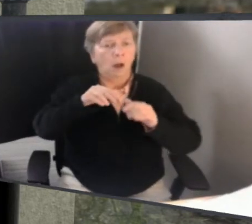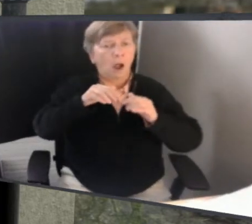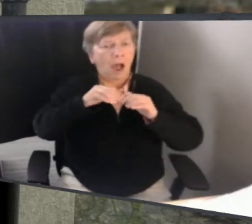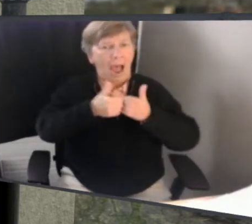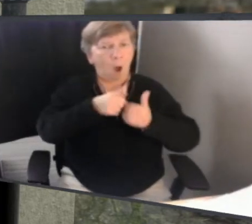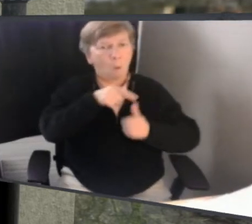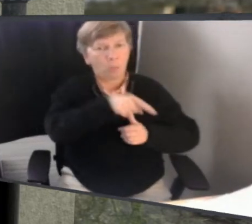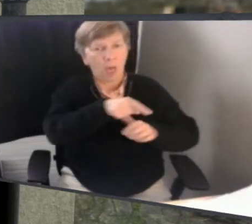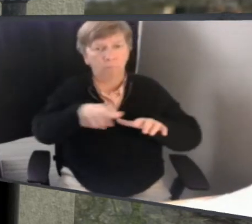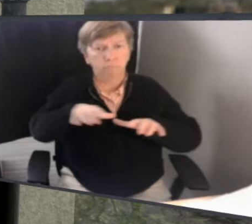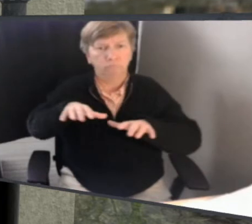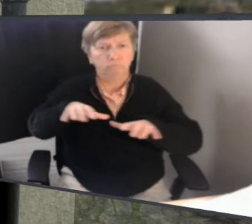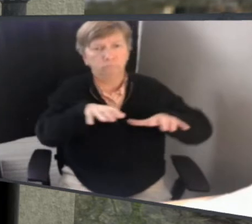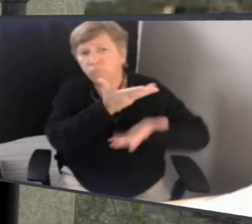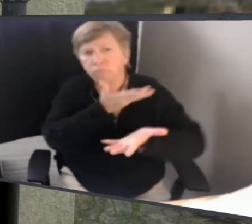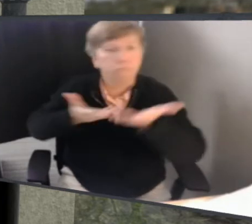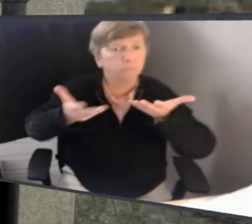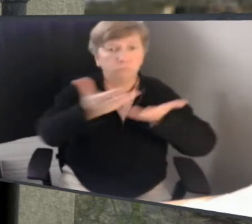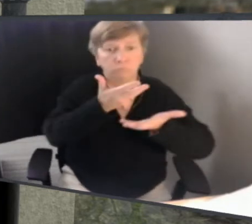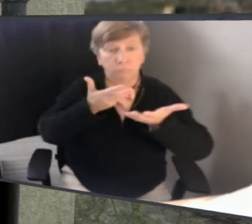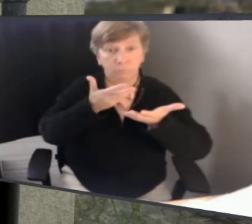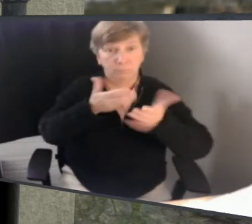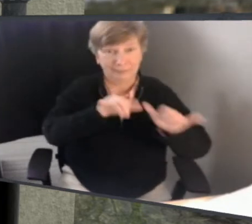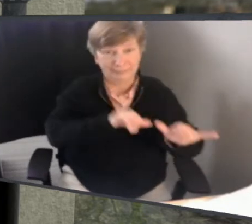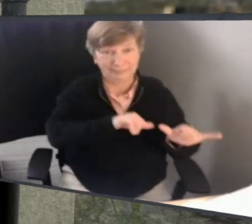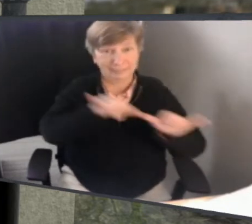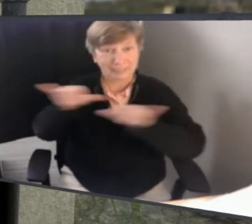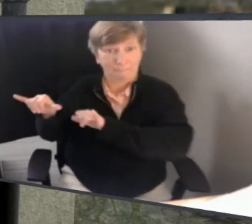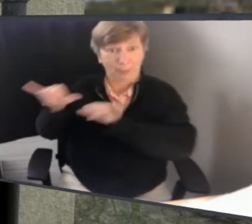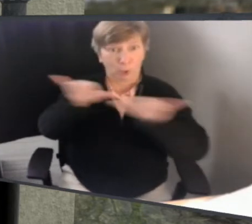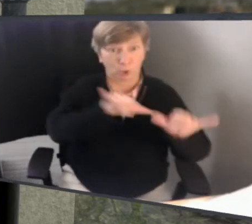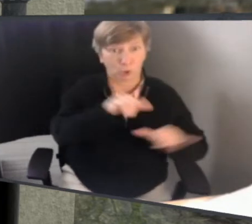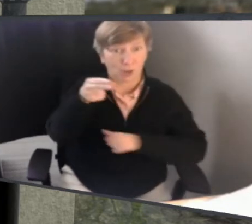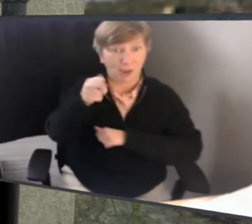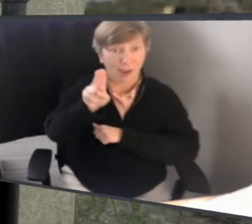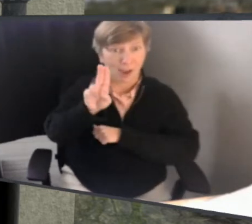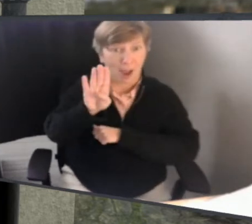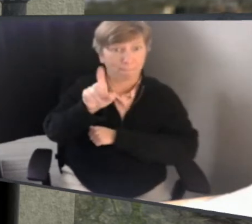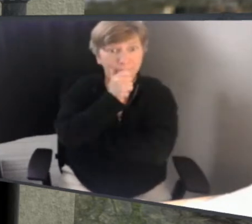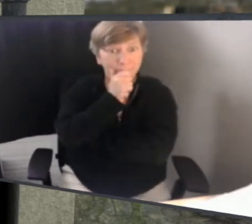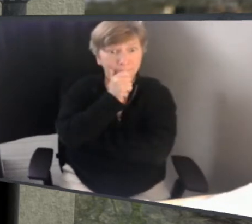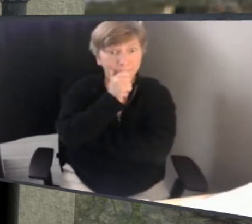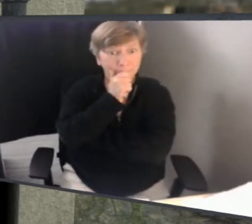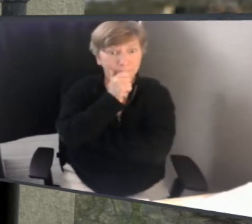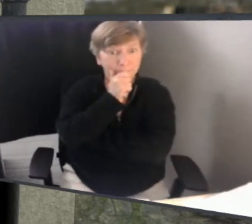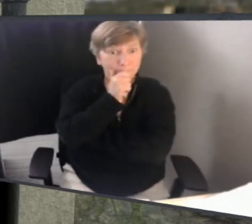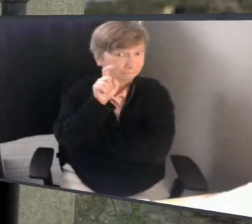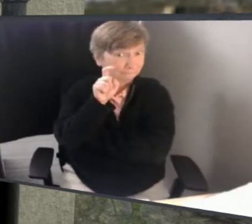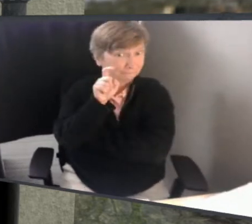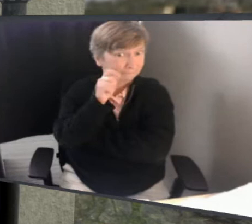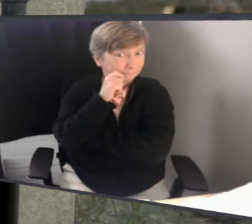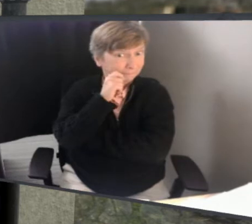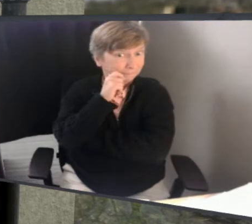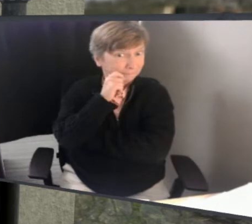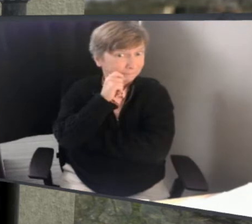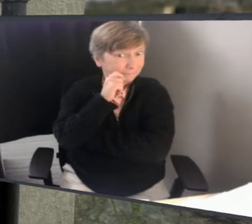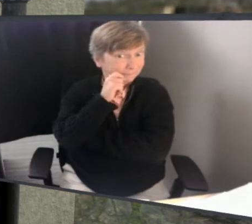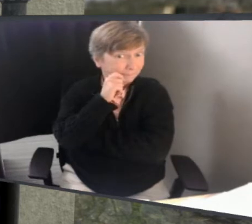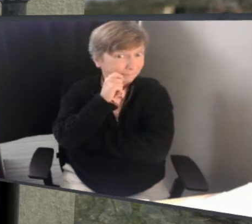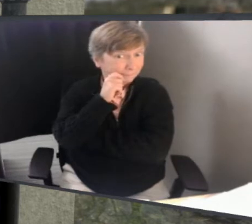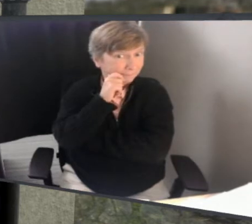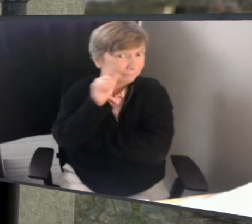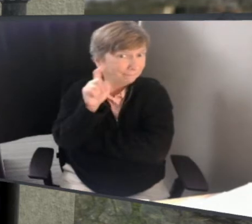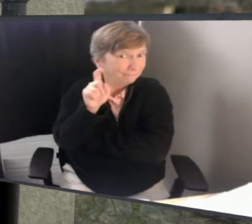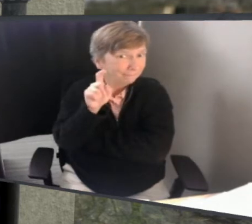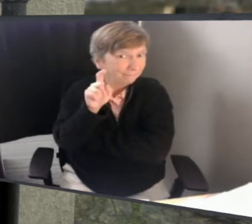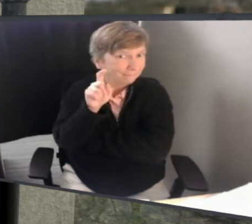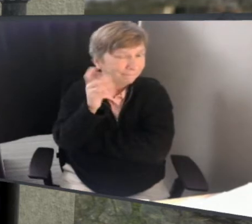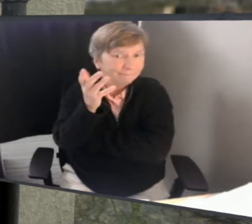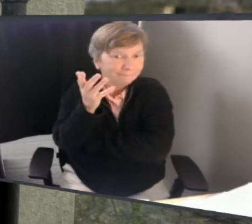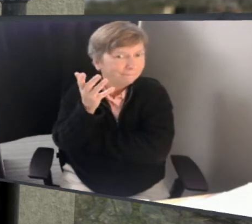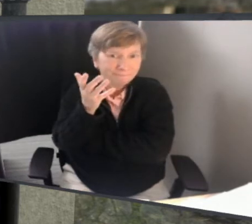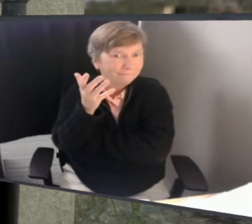remember how one person interacts is different from how another person interacts, and how you would